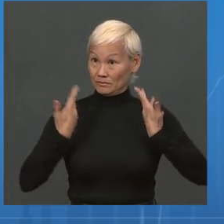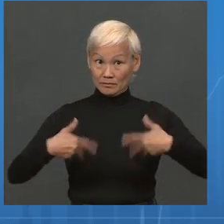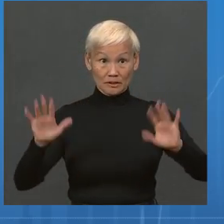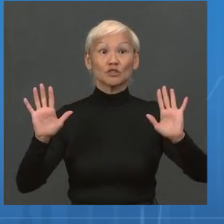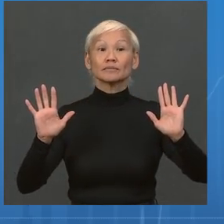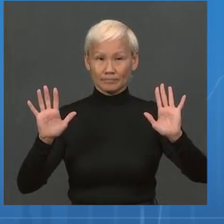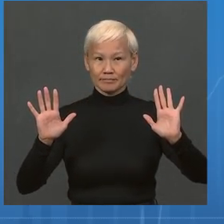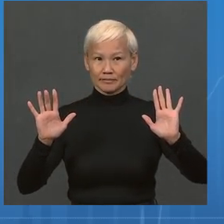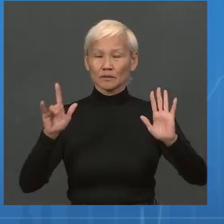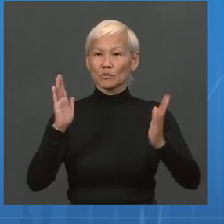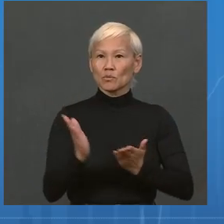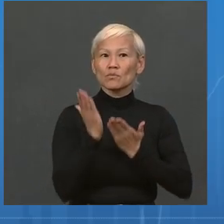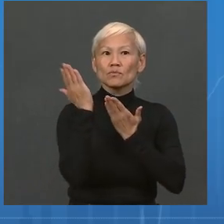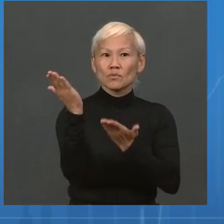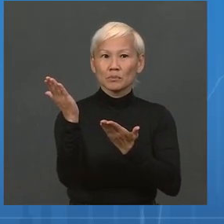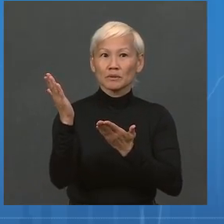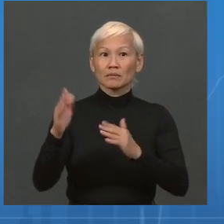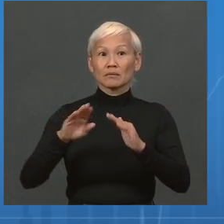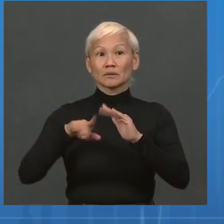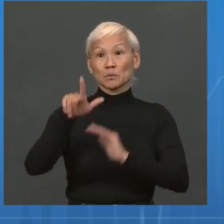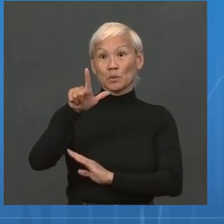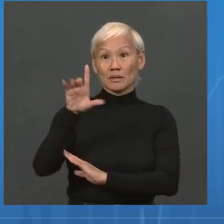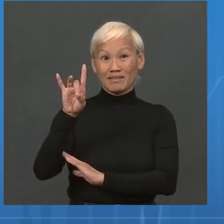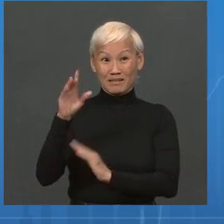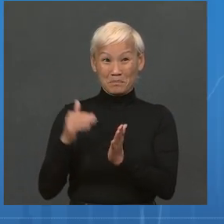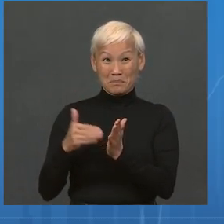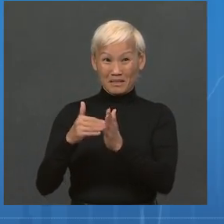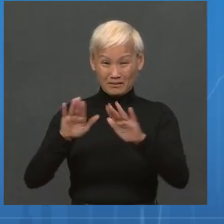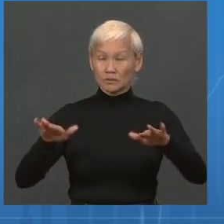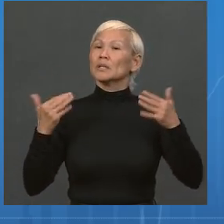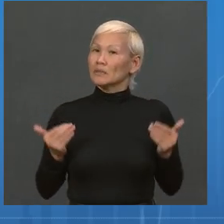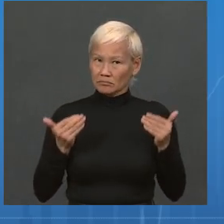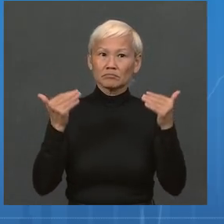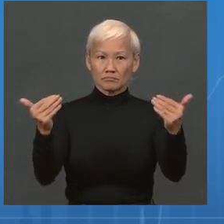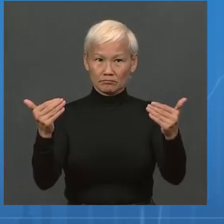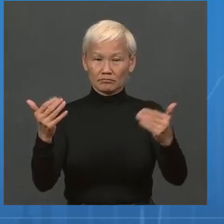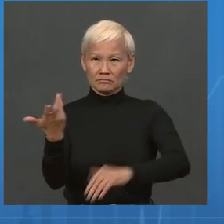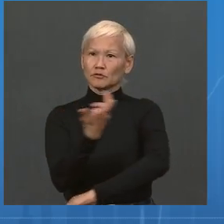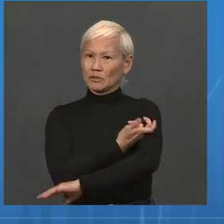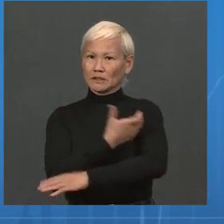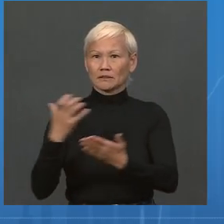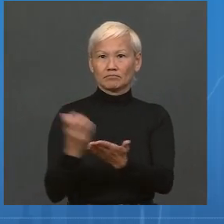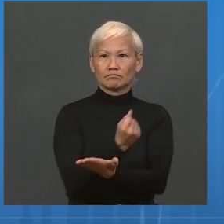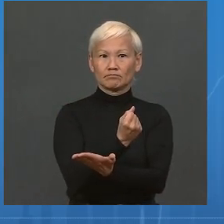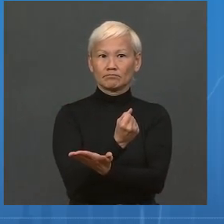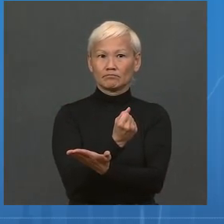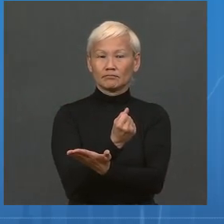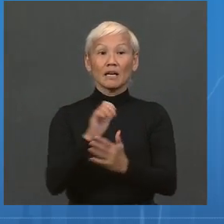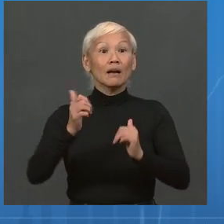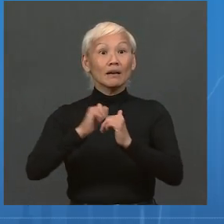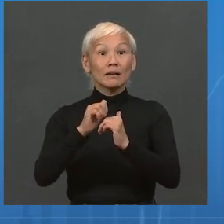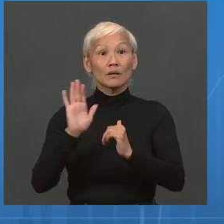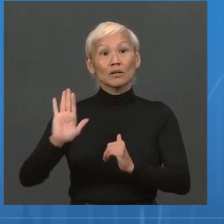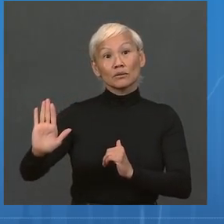to more than 28 million children in the United States. Distribution of pediatric vaccinations across the country